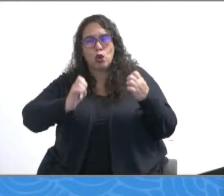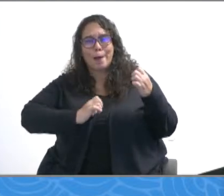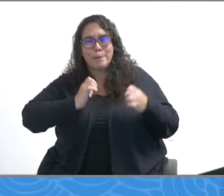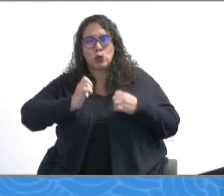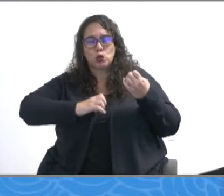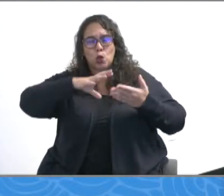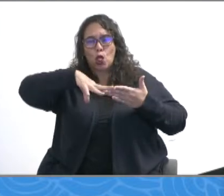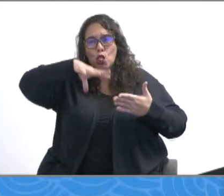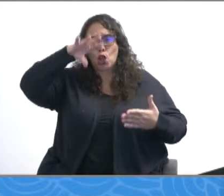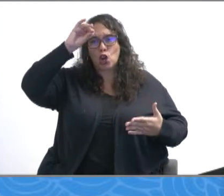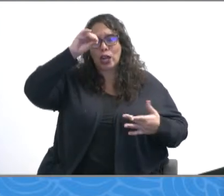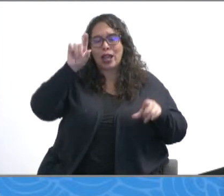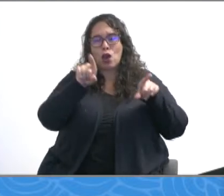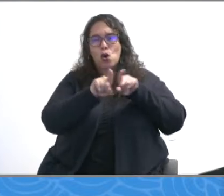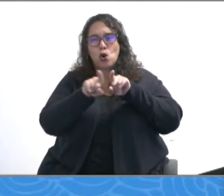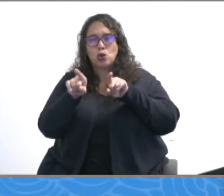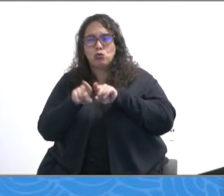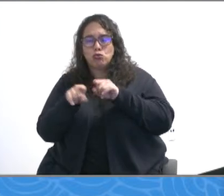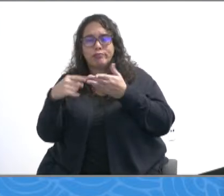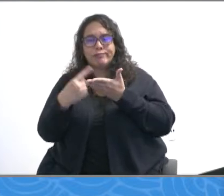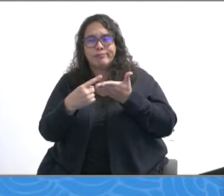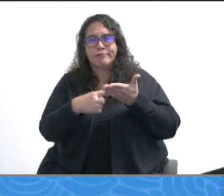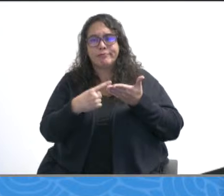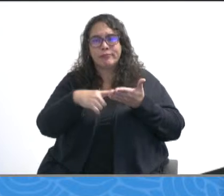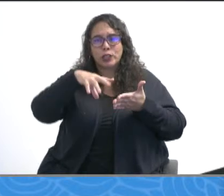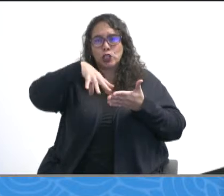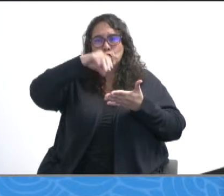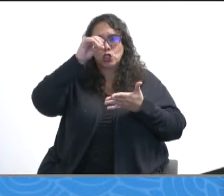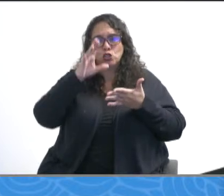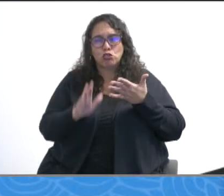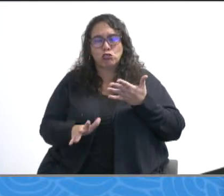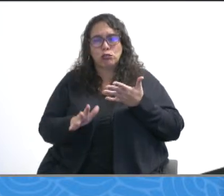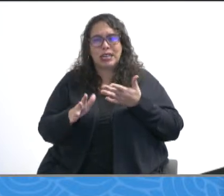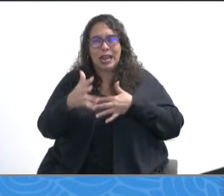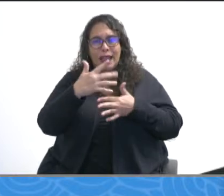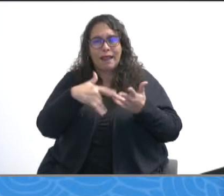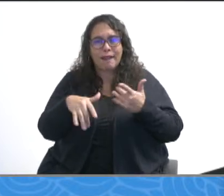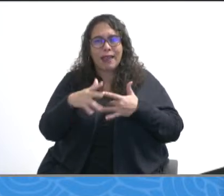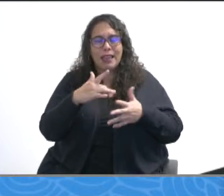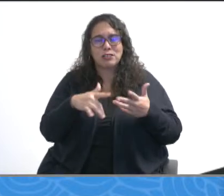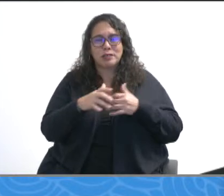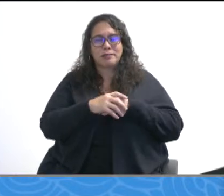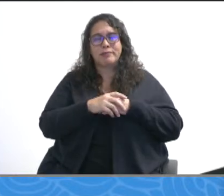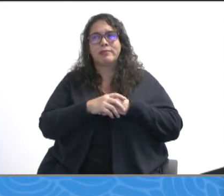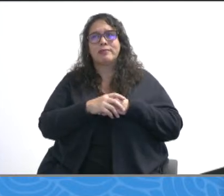as well as addressing student engagement and motivation. And what we've done with that is, we were able,